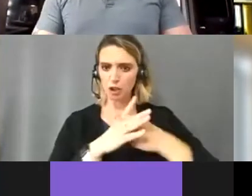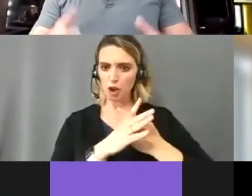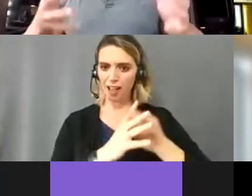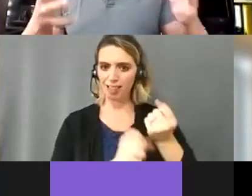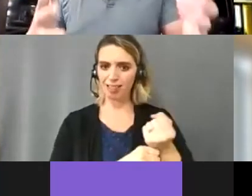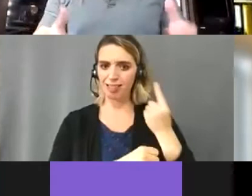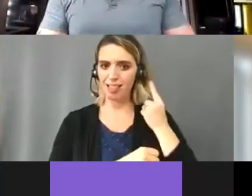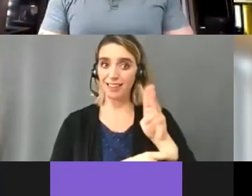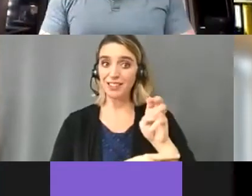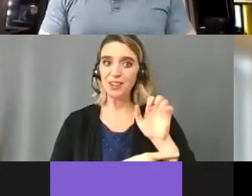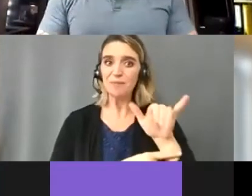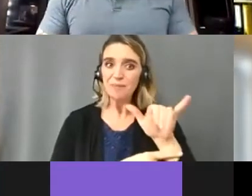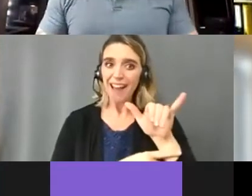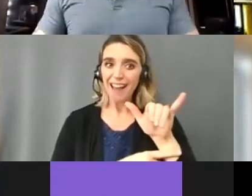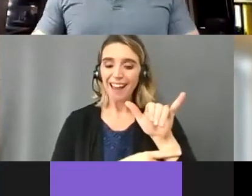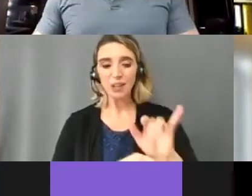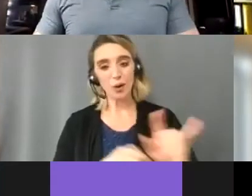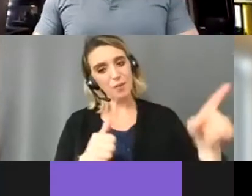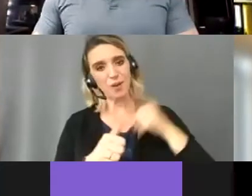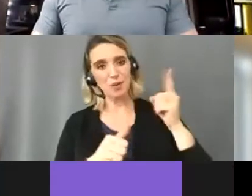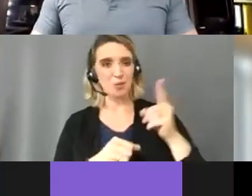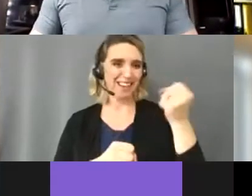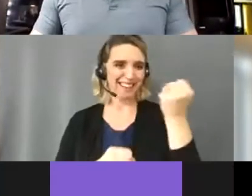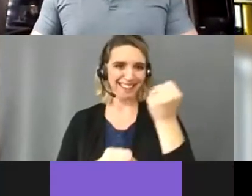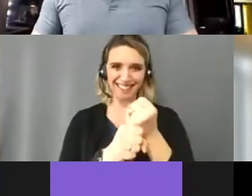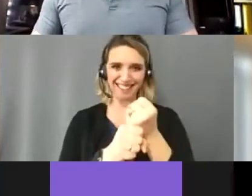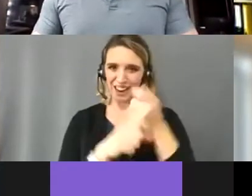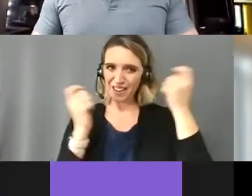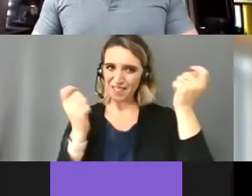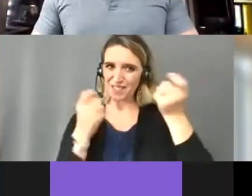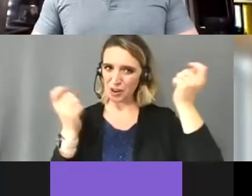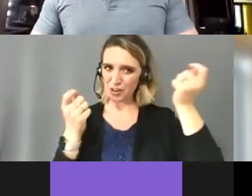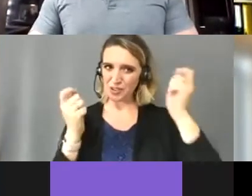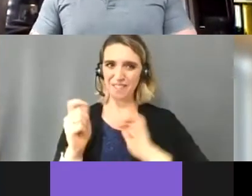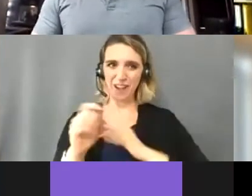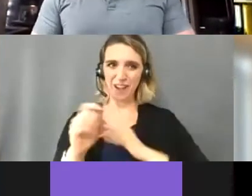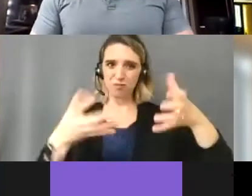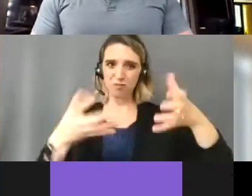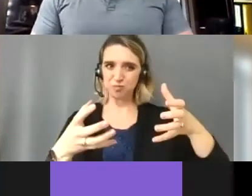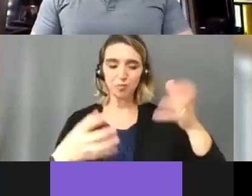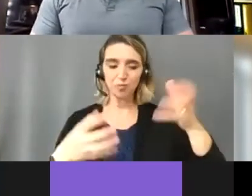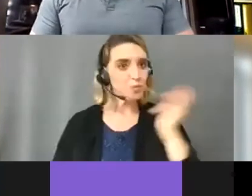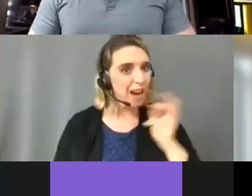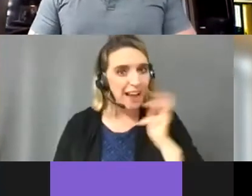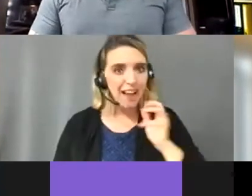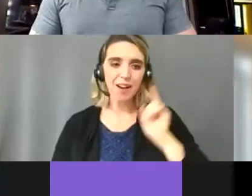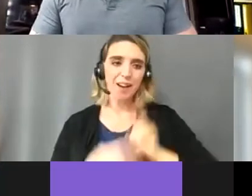and so this officially marks the one-year anniversary of the exchange, which is impossible to believe.